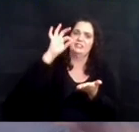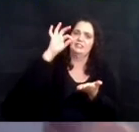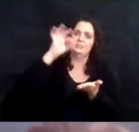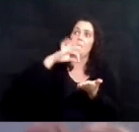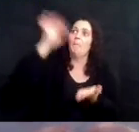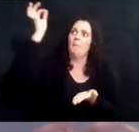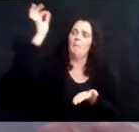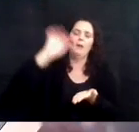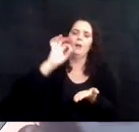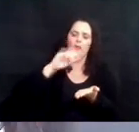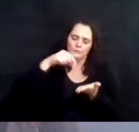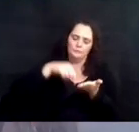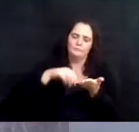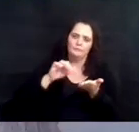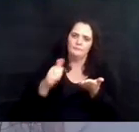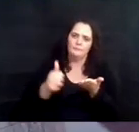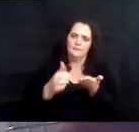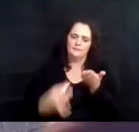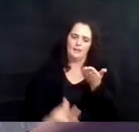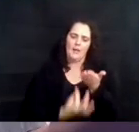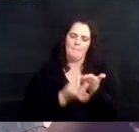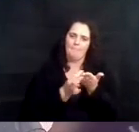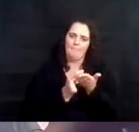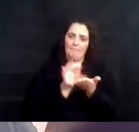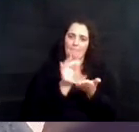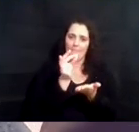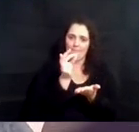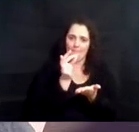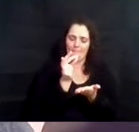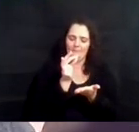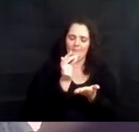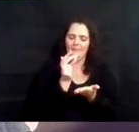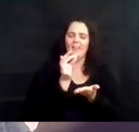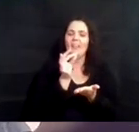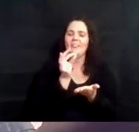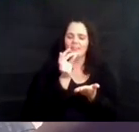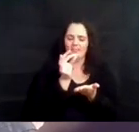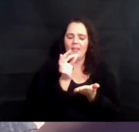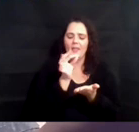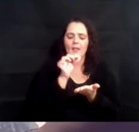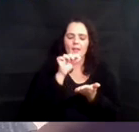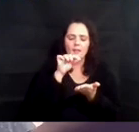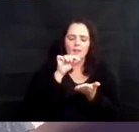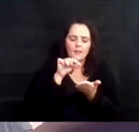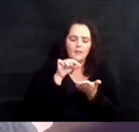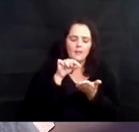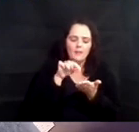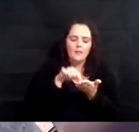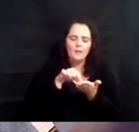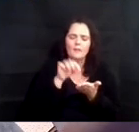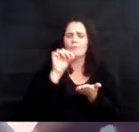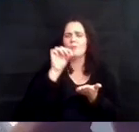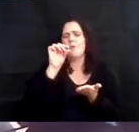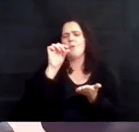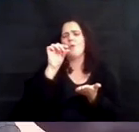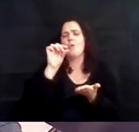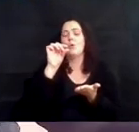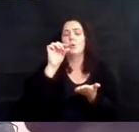the back, I'm even gonna hold that with my other finger and then I'm gonna come over, just a tiny bit. Okay, if it's too close together it'll tear through the